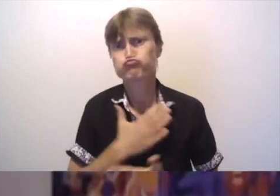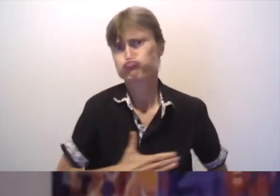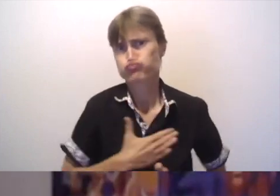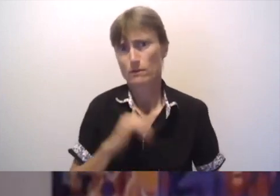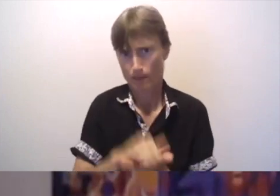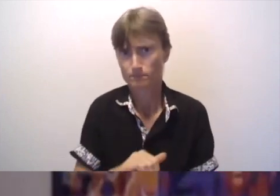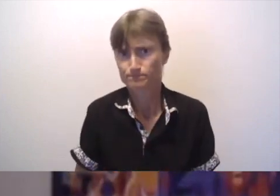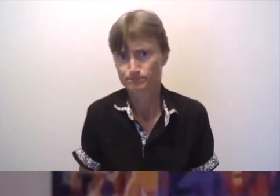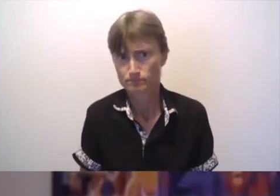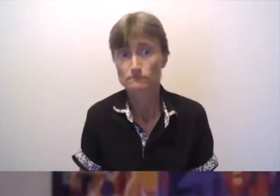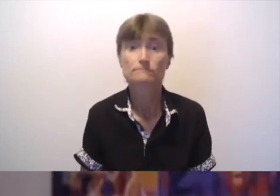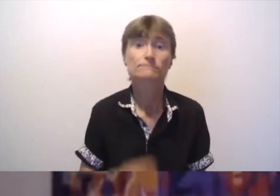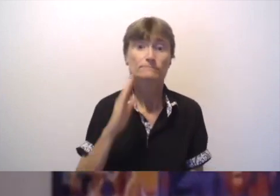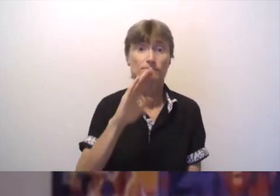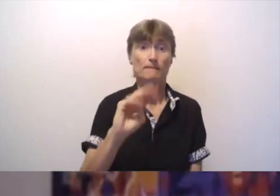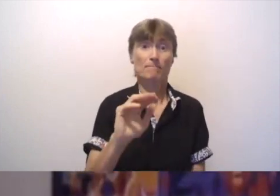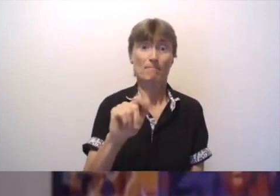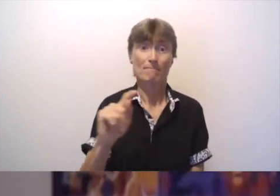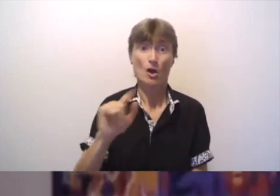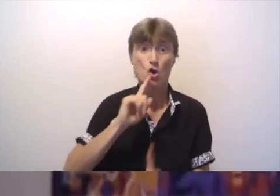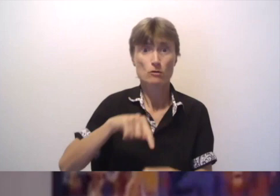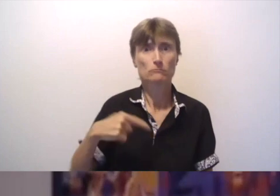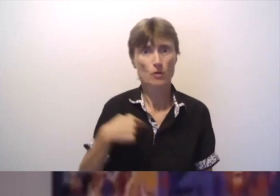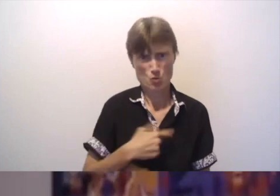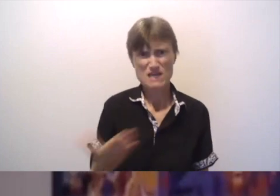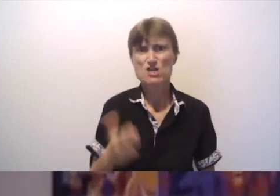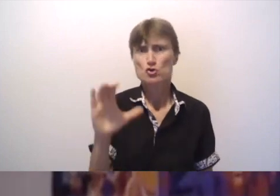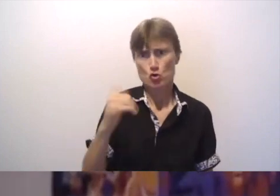uh to create strong relationships with entrepreneurs